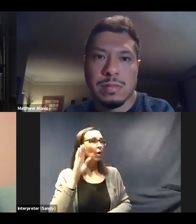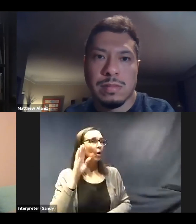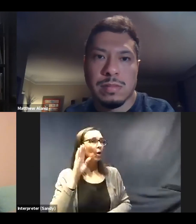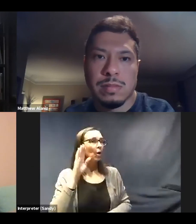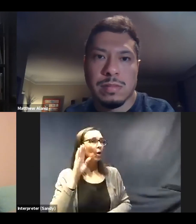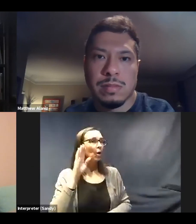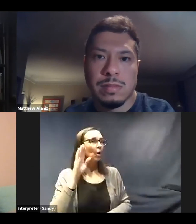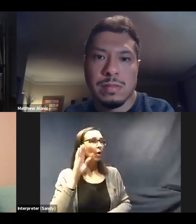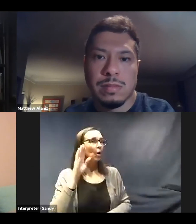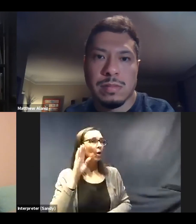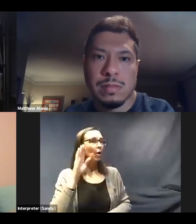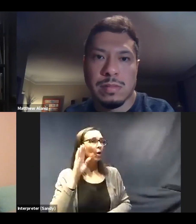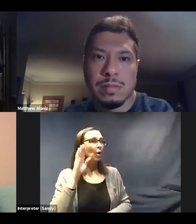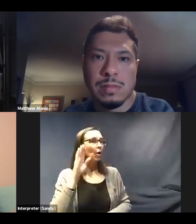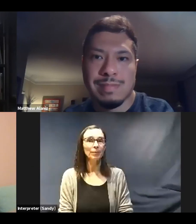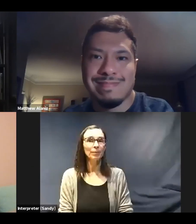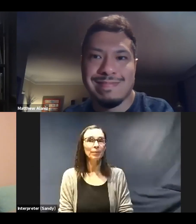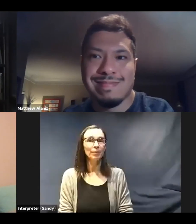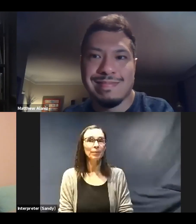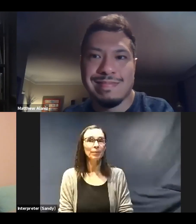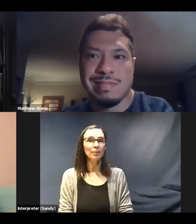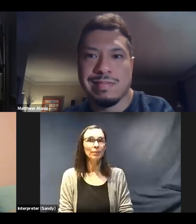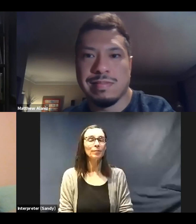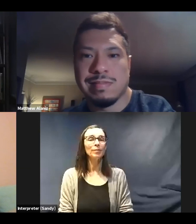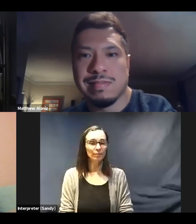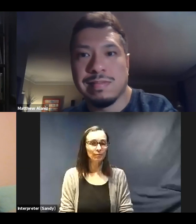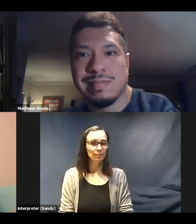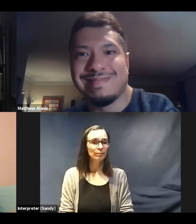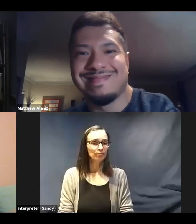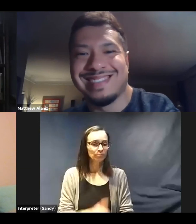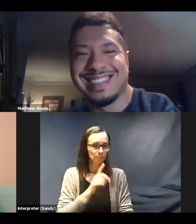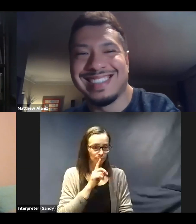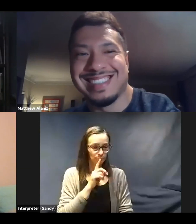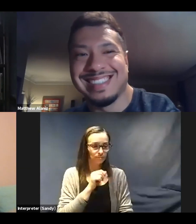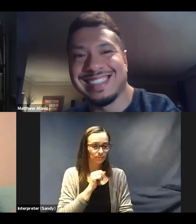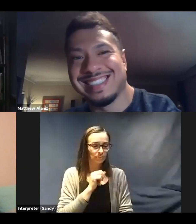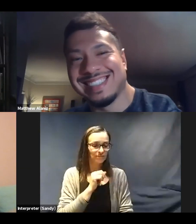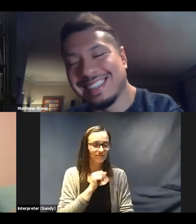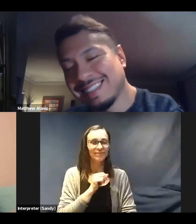Emily Beitiks: we're doing our best to try and bring programs like this that just show some good disability stories and.